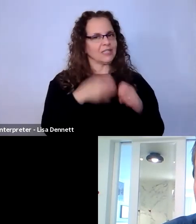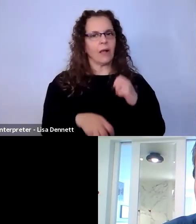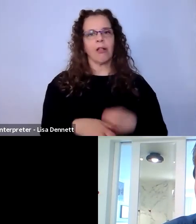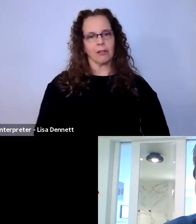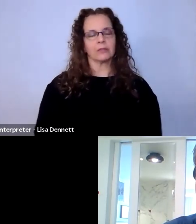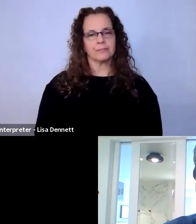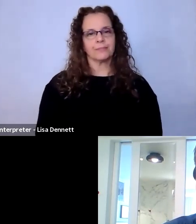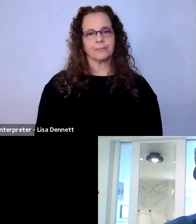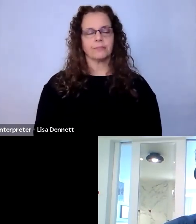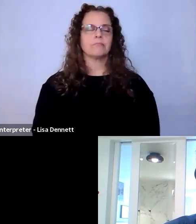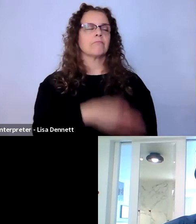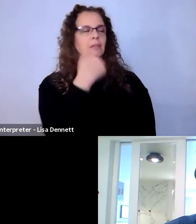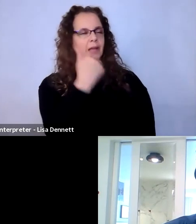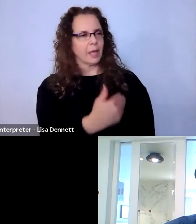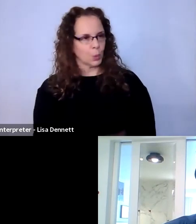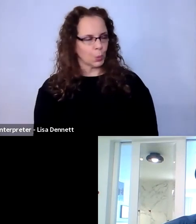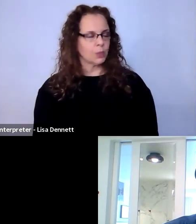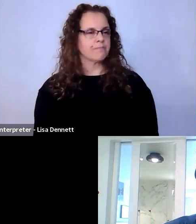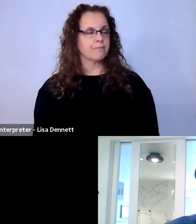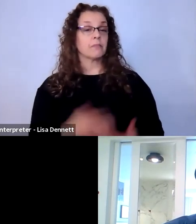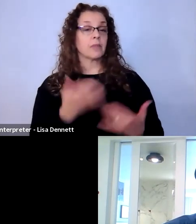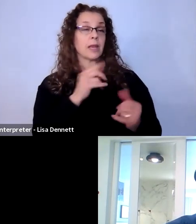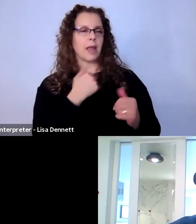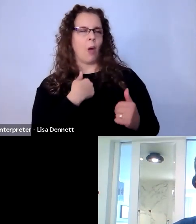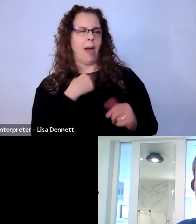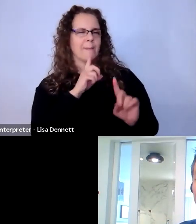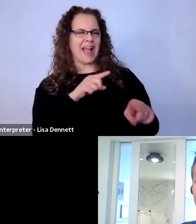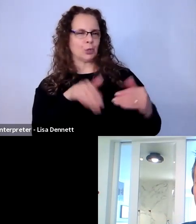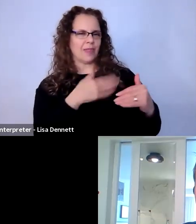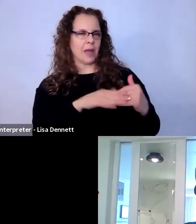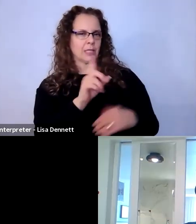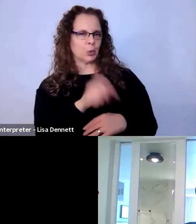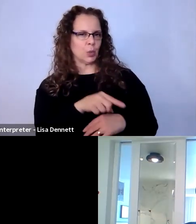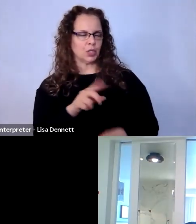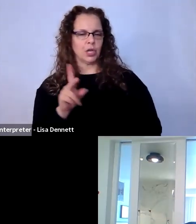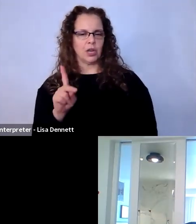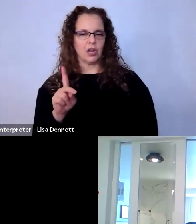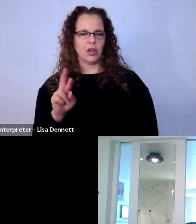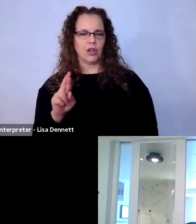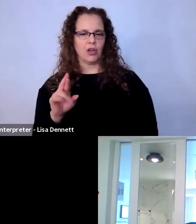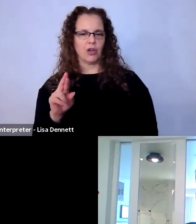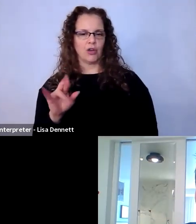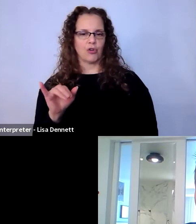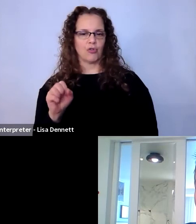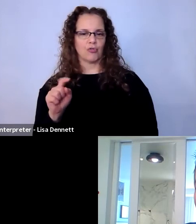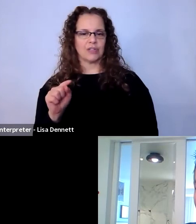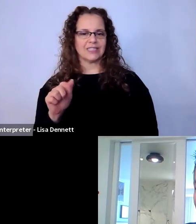Joe Devon: Thanks denison now i'm going to answer the next one from krista greer can we please have a similar day more geared for higher